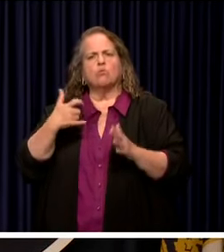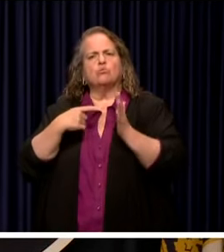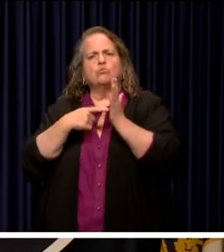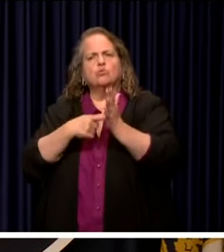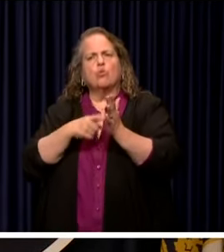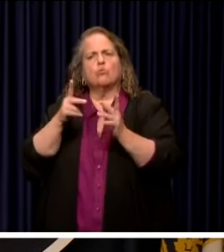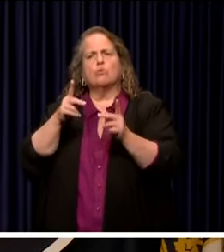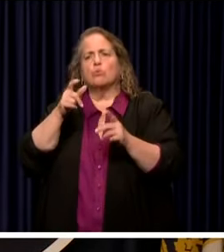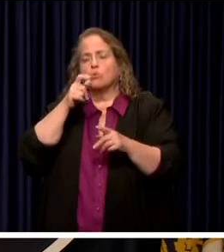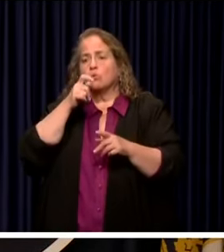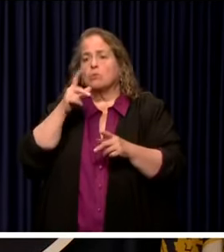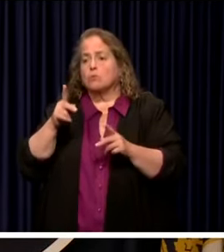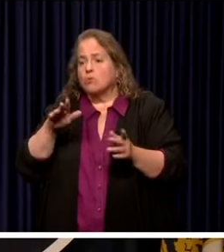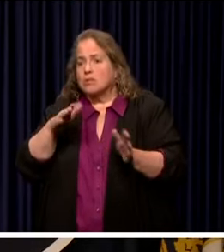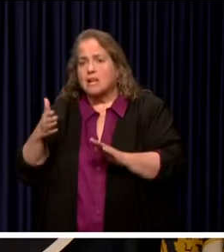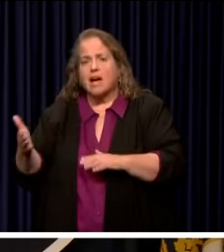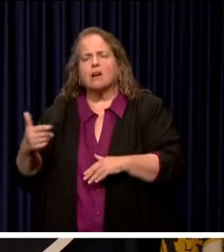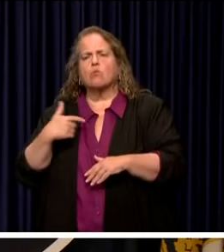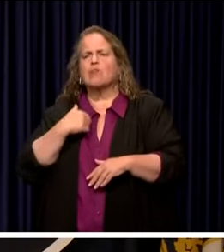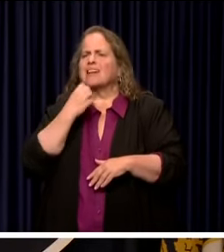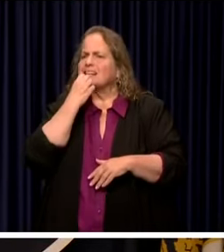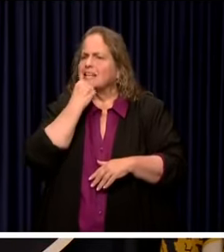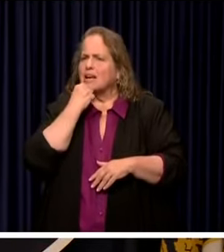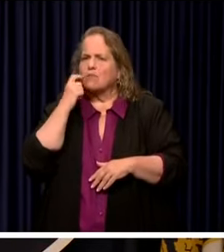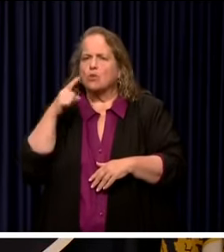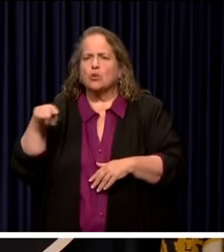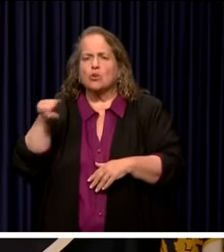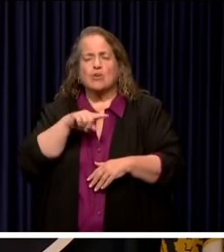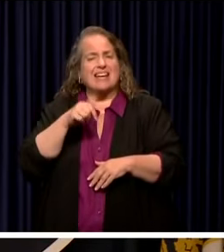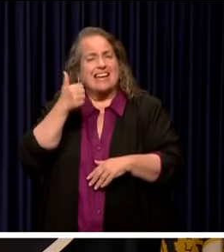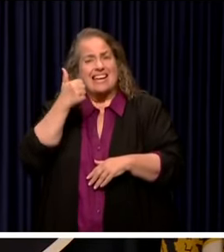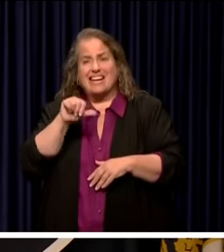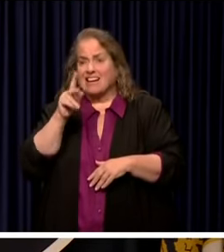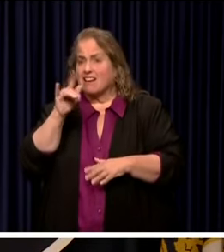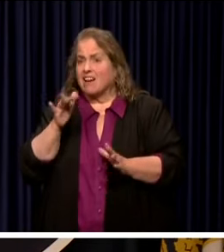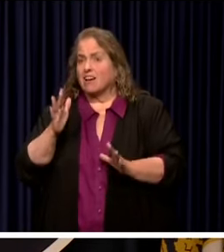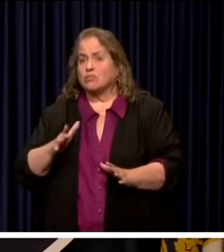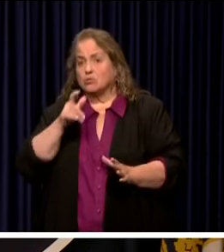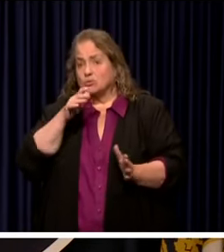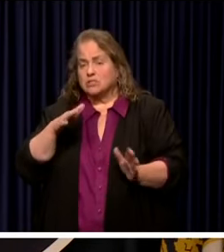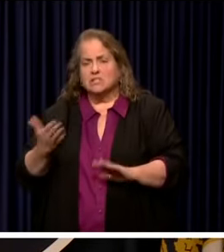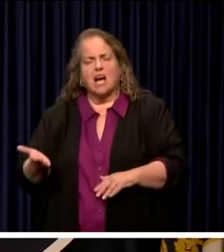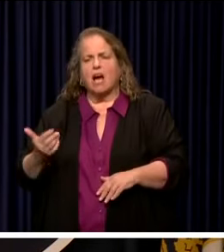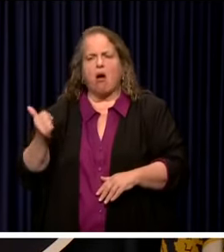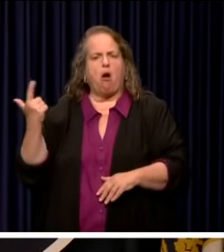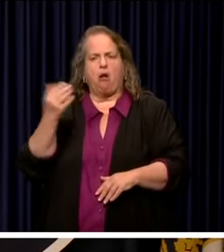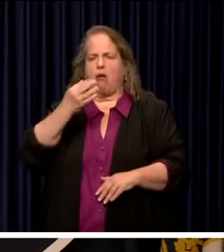NON-HISPANIC, 7. .43% HISPANICS. ON DEATHS WE KNOW 84% OF THE